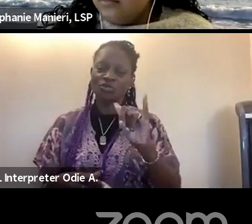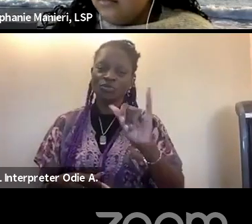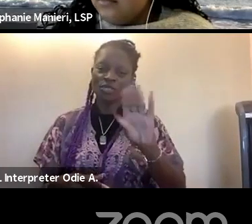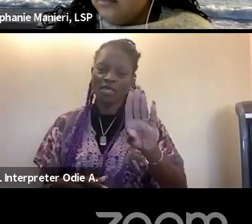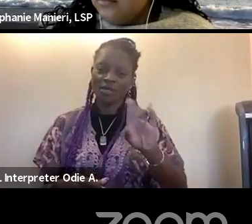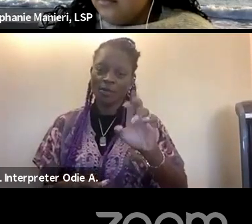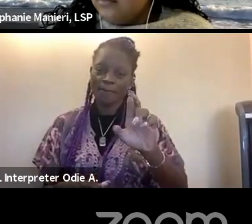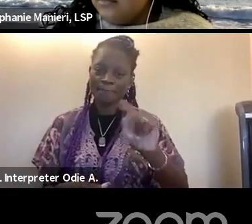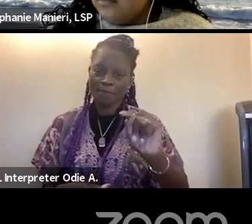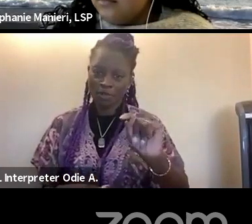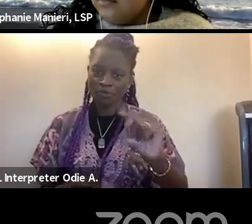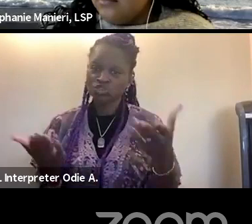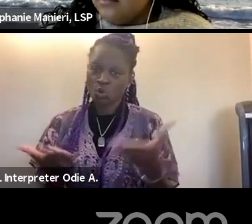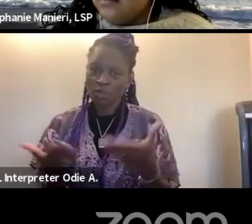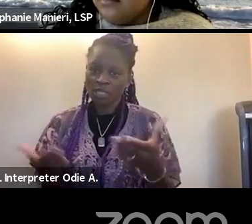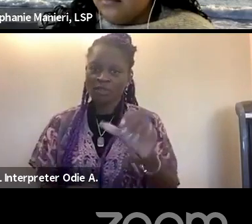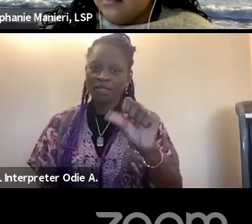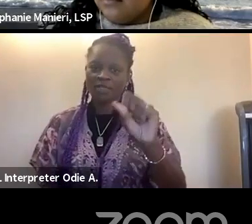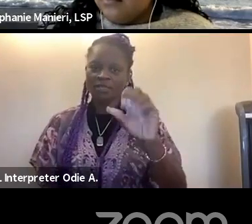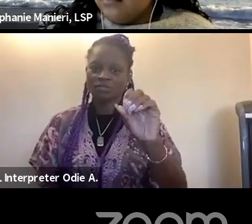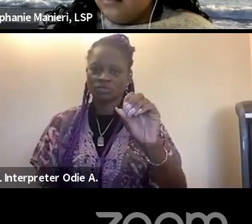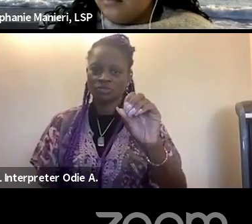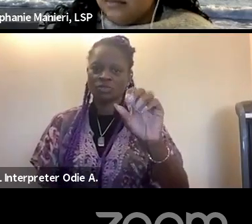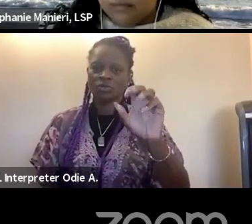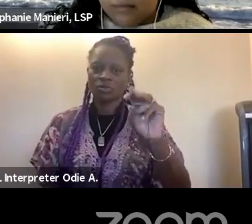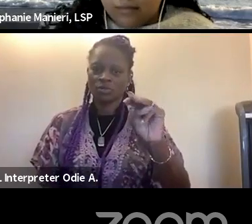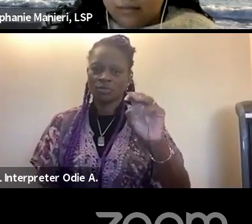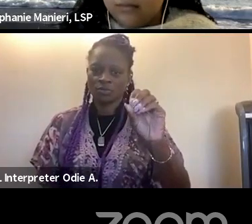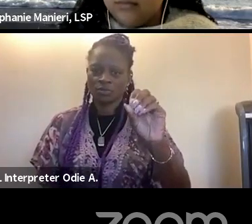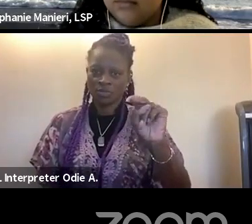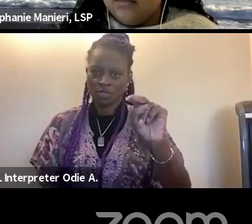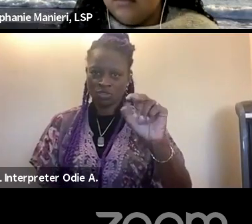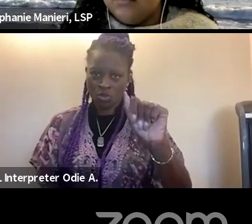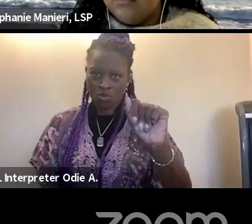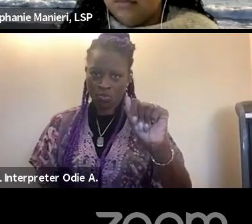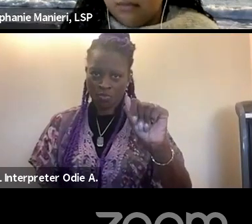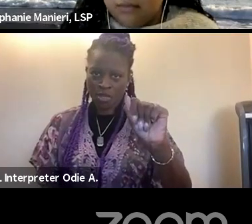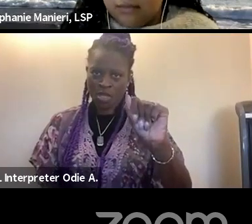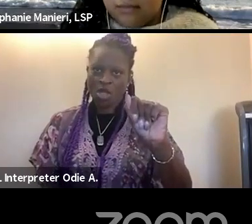So here in Sonoma County, we are inching ever closer to reaching that 80% of our